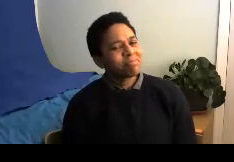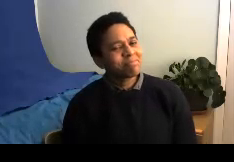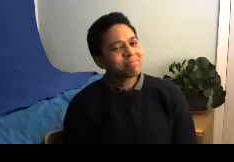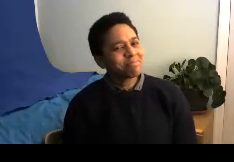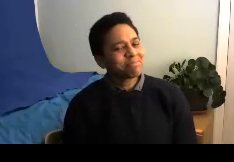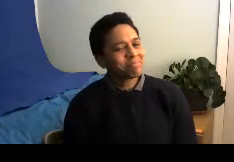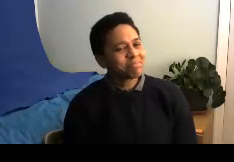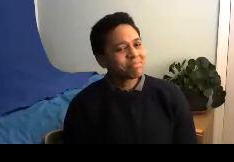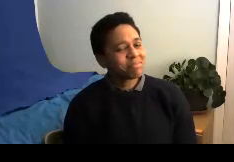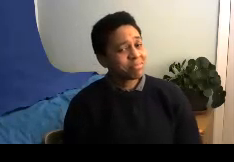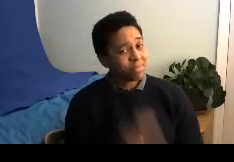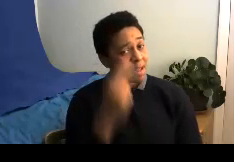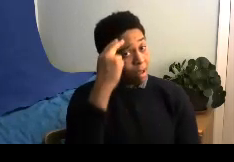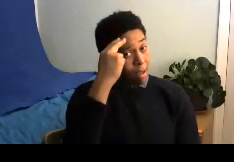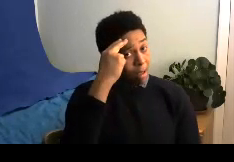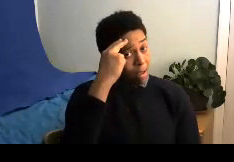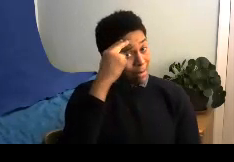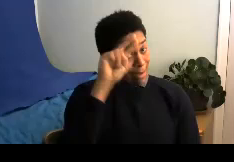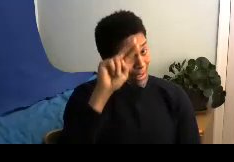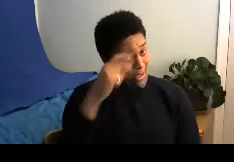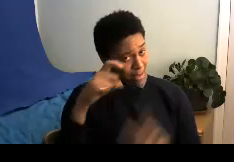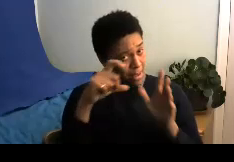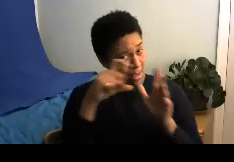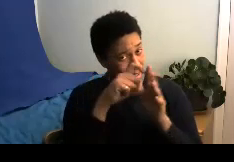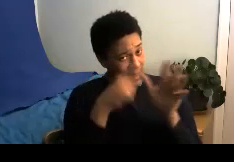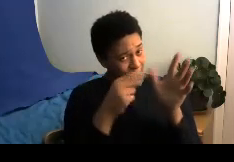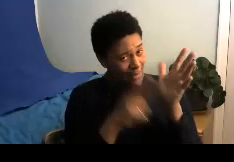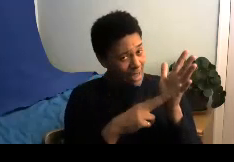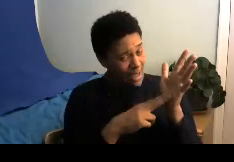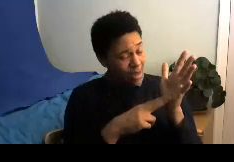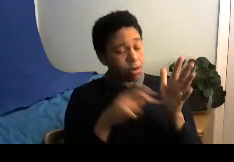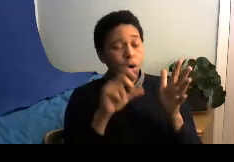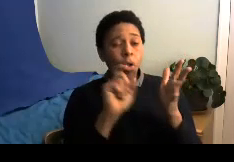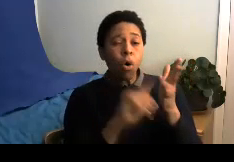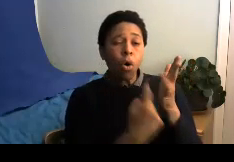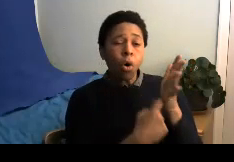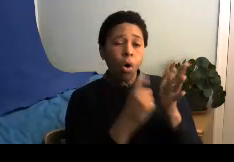Dan: My name is Dan Orrells. I'm a lecturer at King's College London.